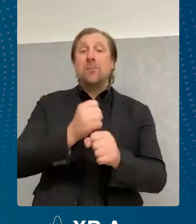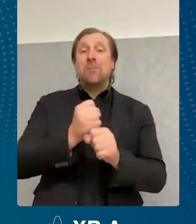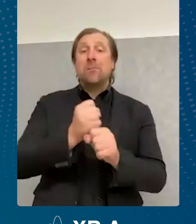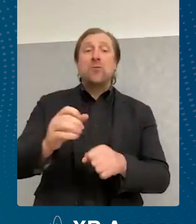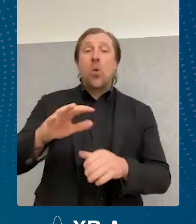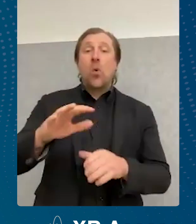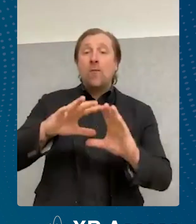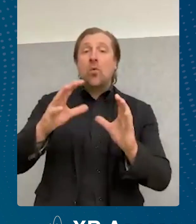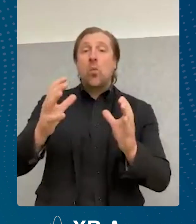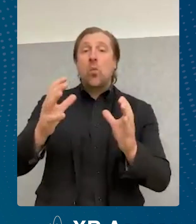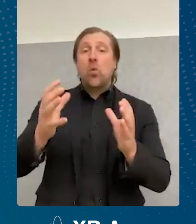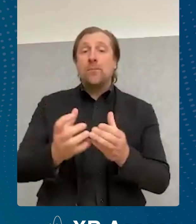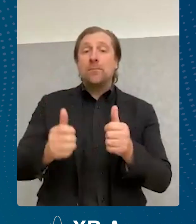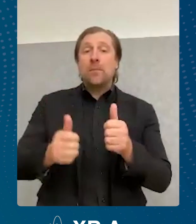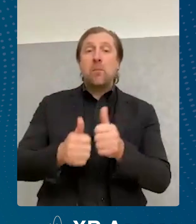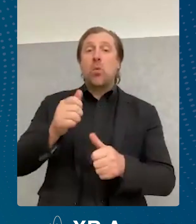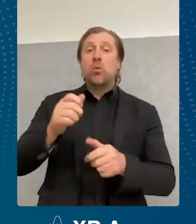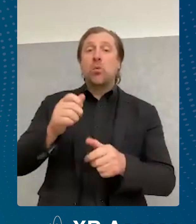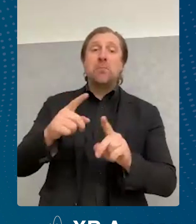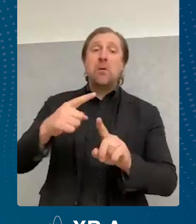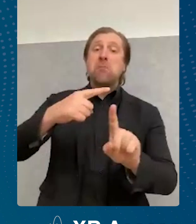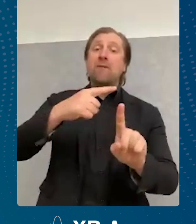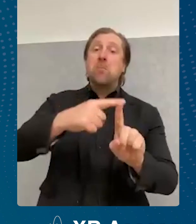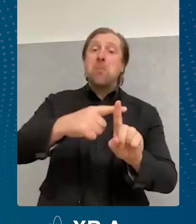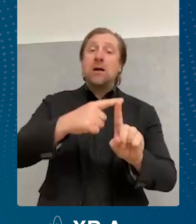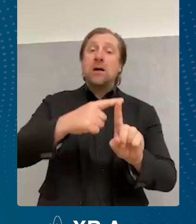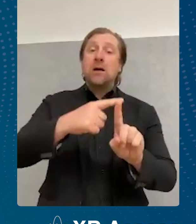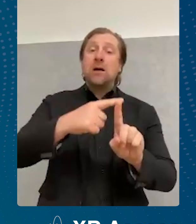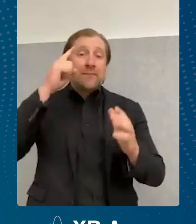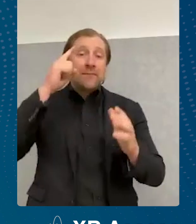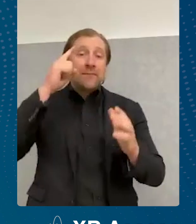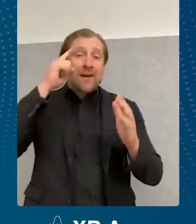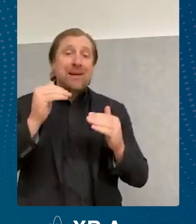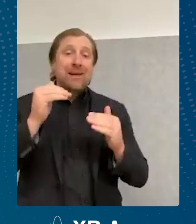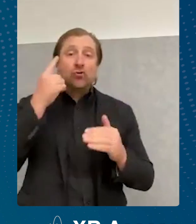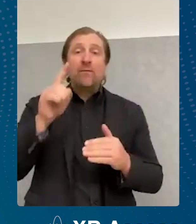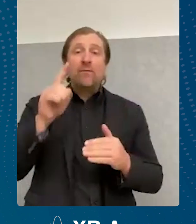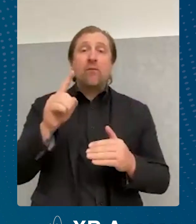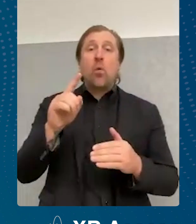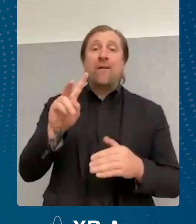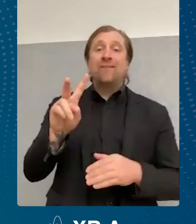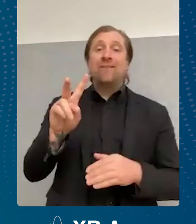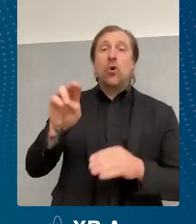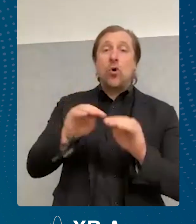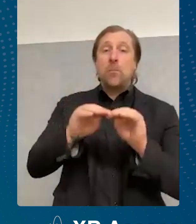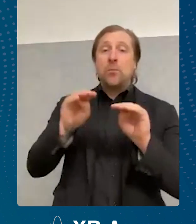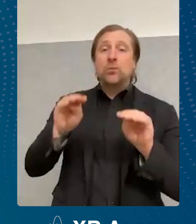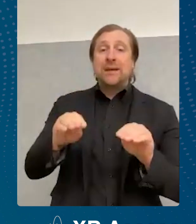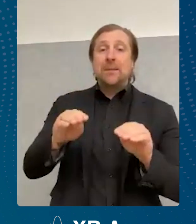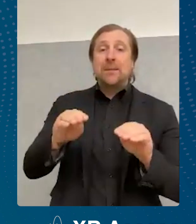Majority of people have positive expectation for virtual reality museums.